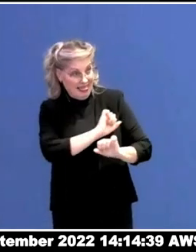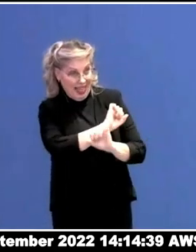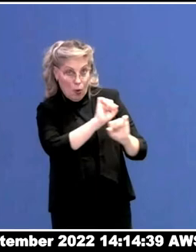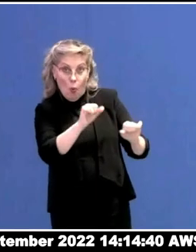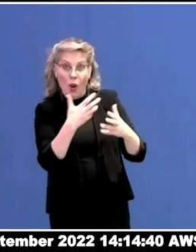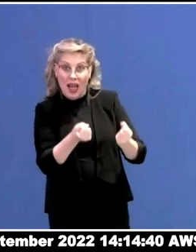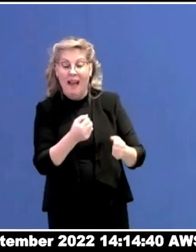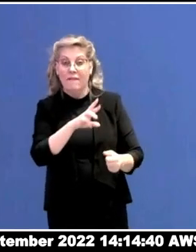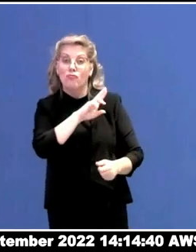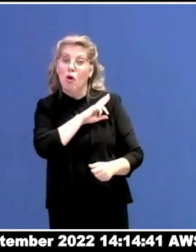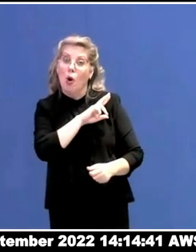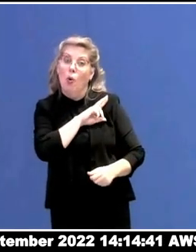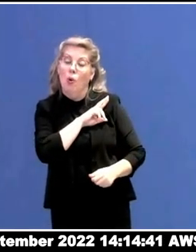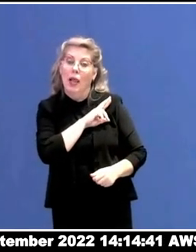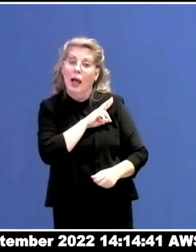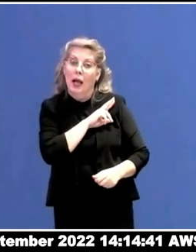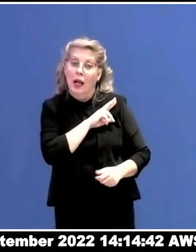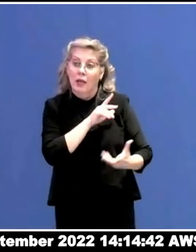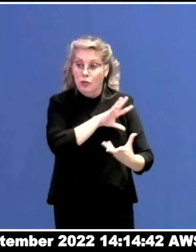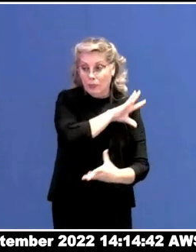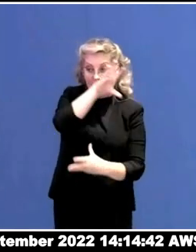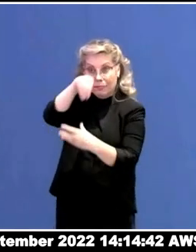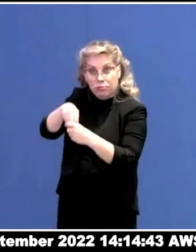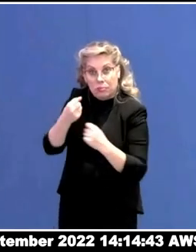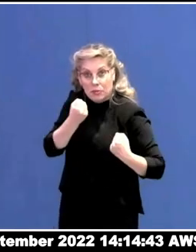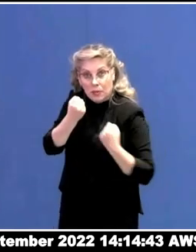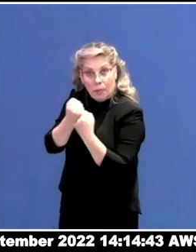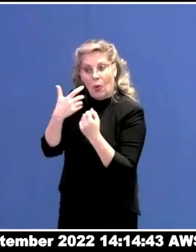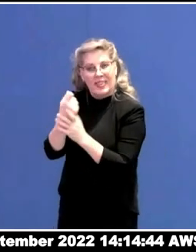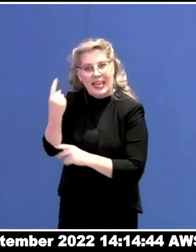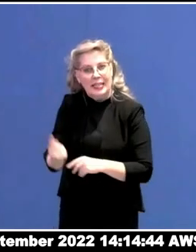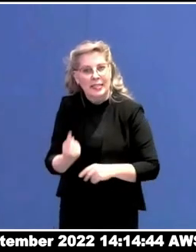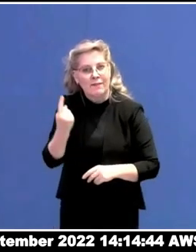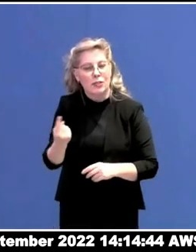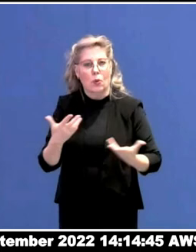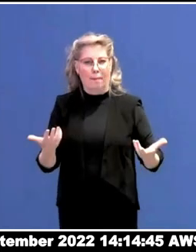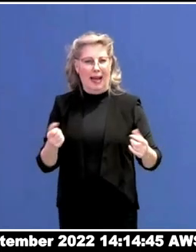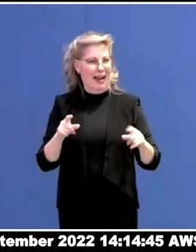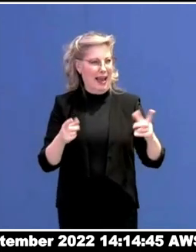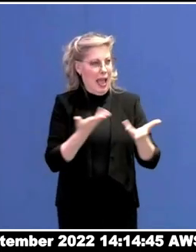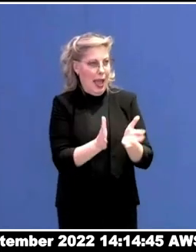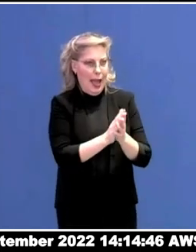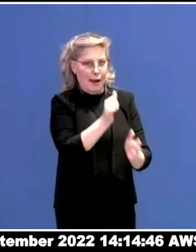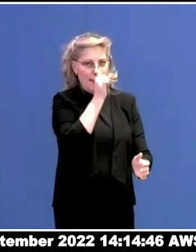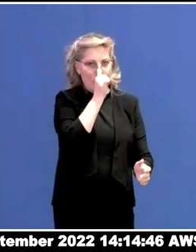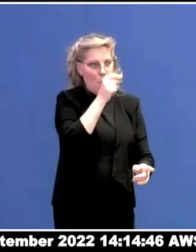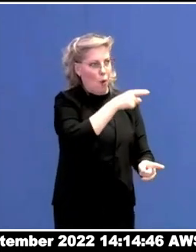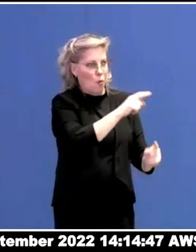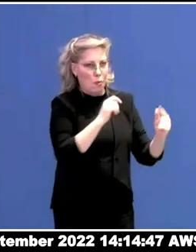coordinated by an independent case worker. You see this model - I know it's working in New South Wales; I think it's national now -